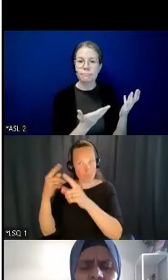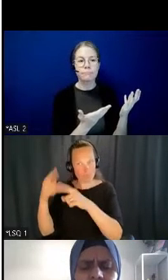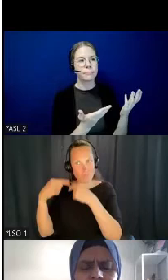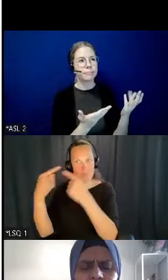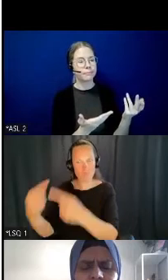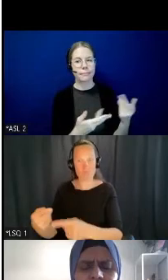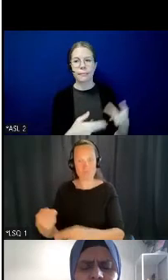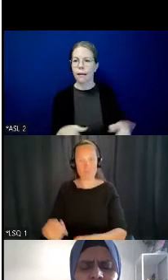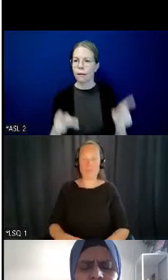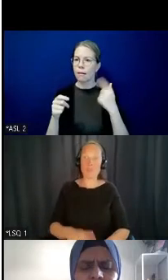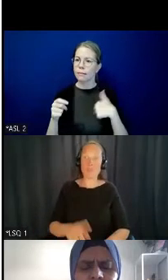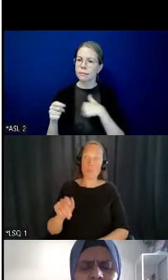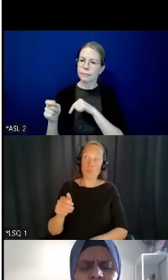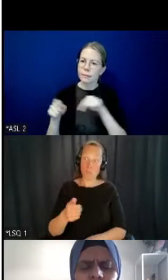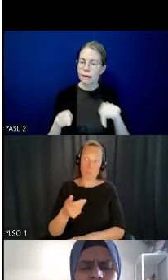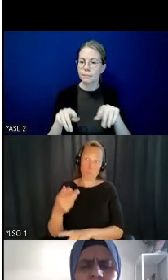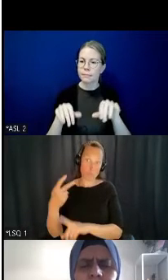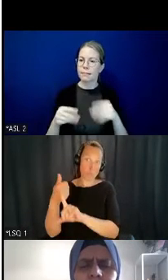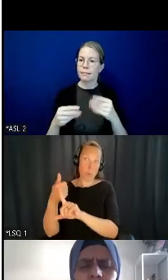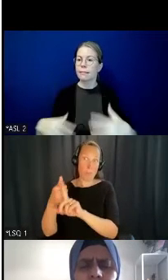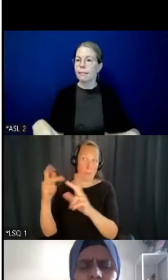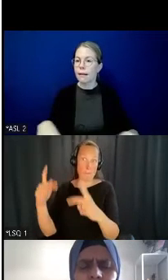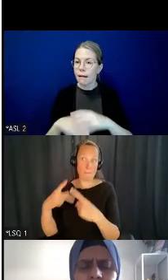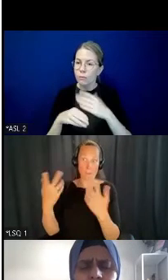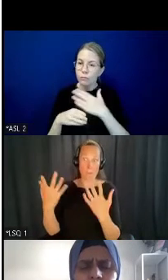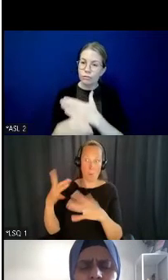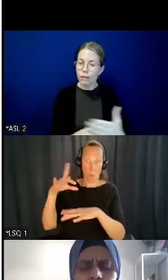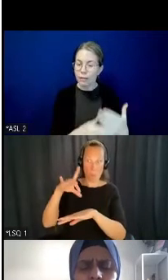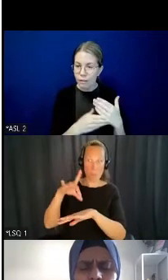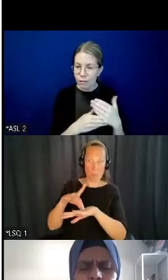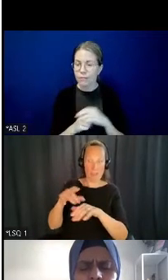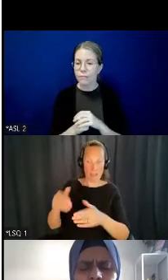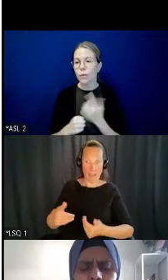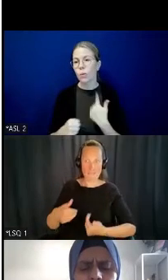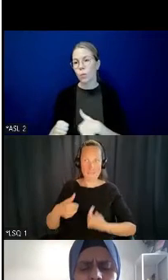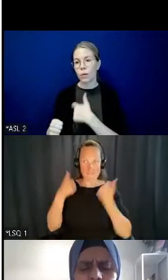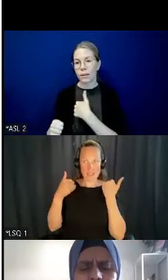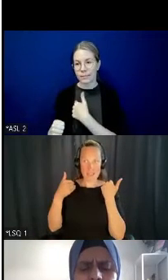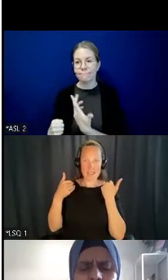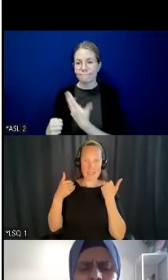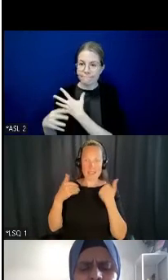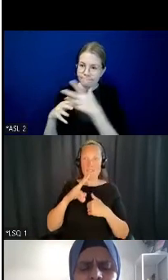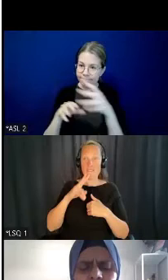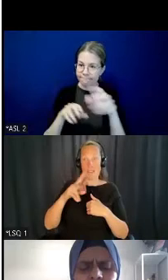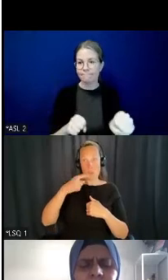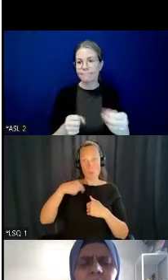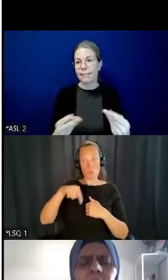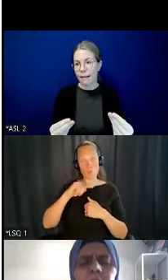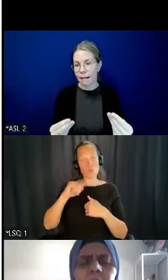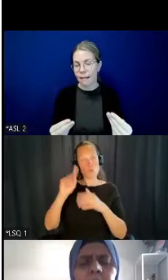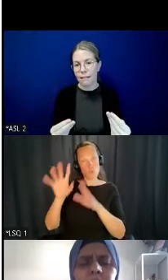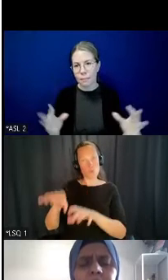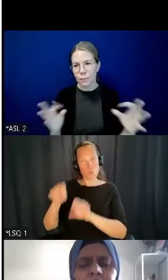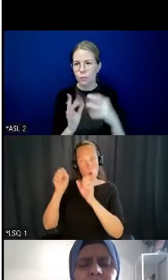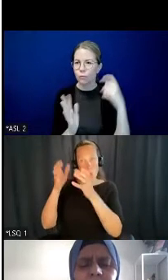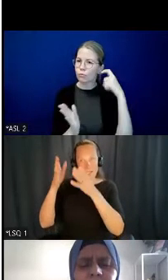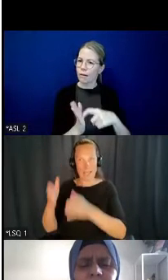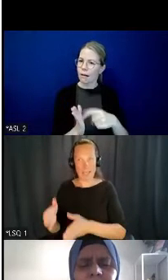TO SHARE IN THIS LAND. YES, WE ARE THE COLONIZERS, PART OF OUR COLONIAL PAST. SETTLER POPULATIONS,